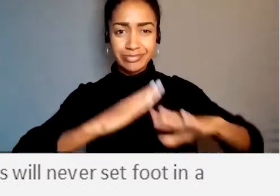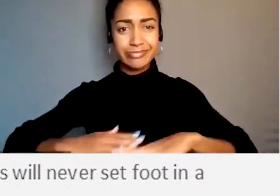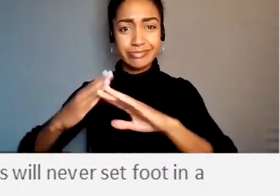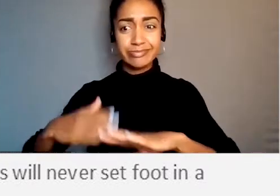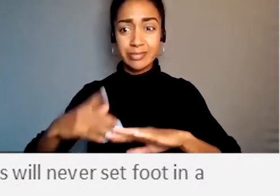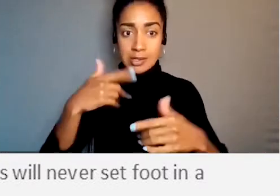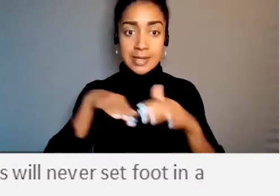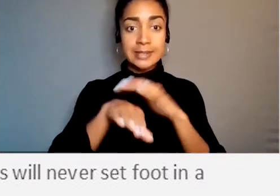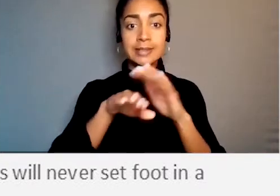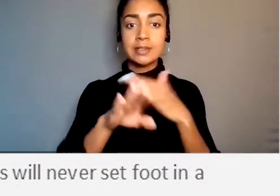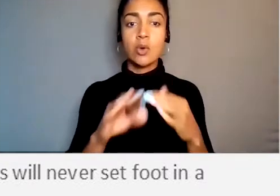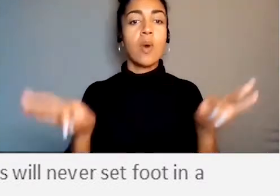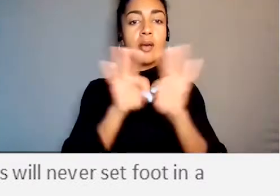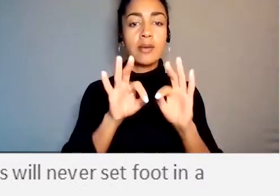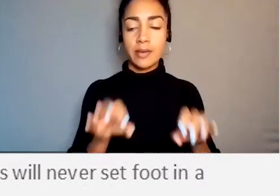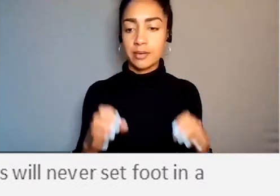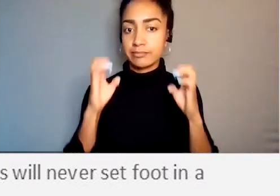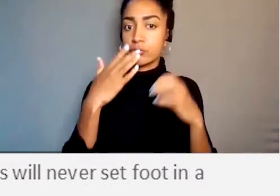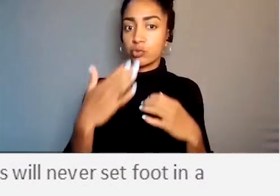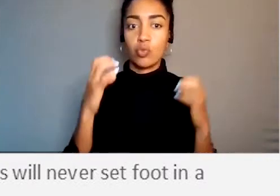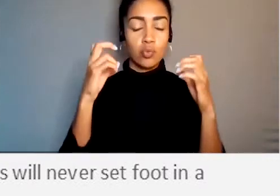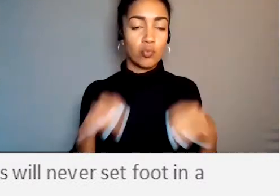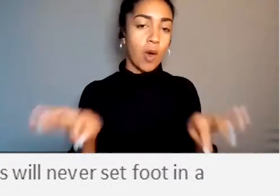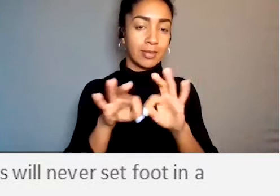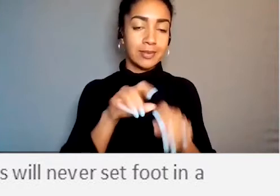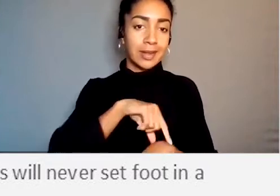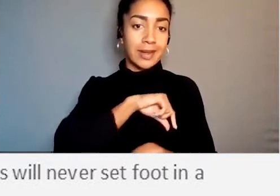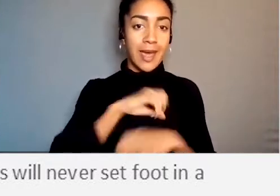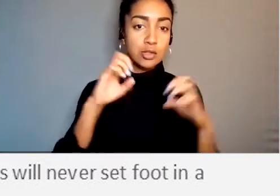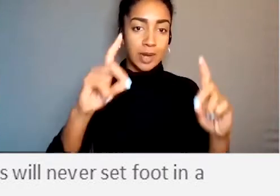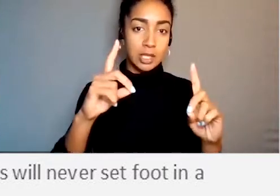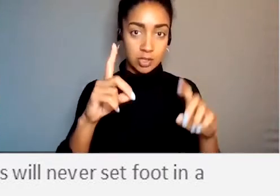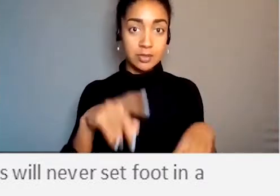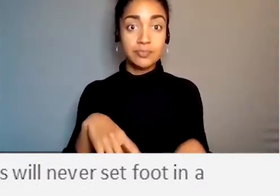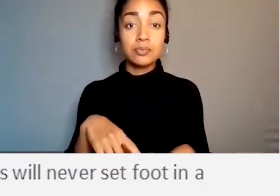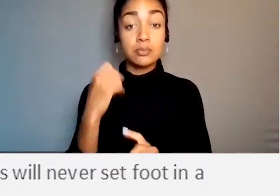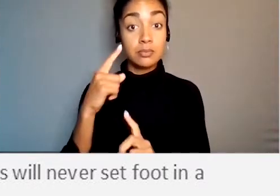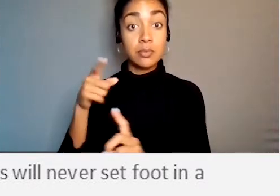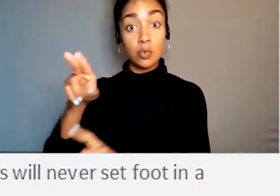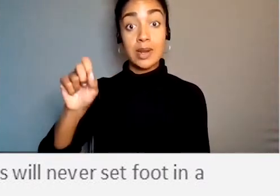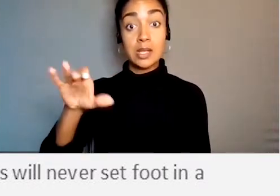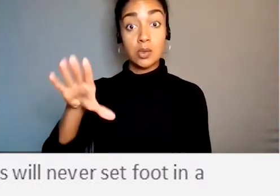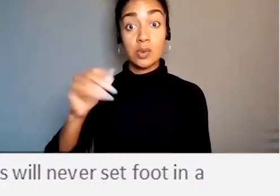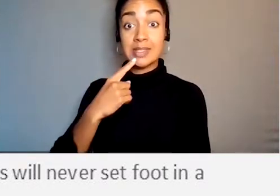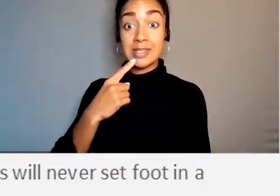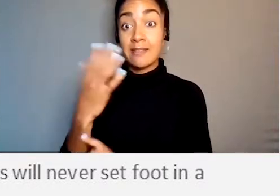According to UNESCO, worldwide, 15 million girls and 10 million boys will never set foot in a classroom.